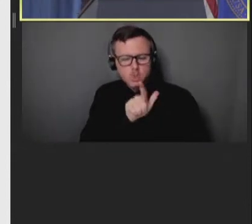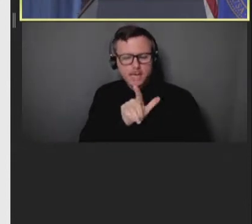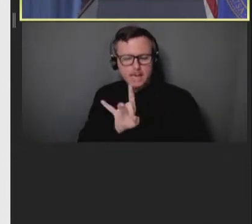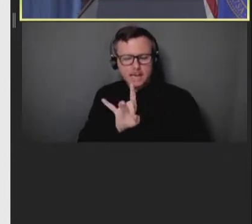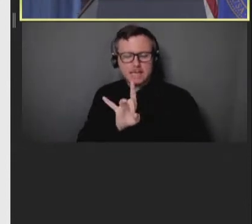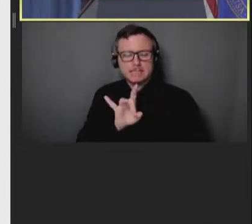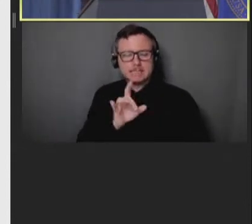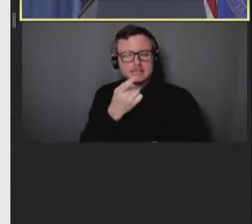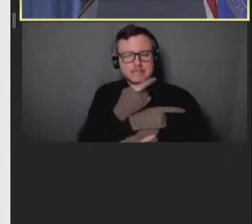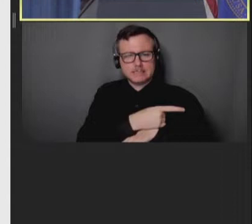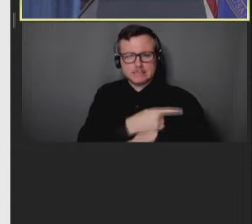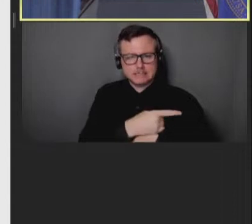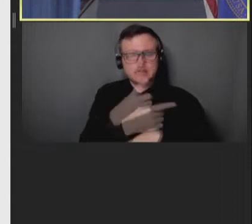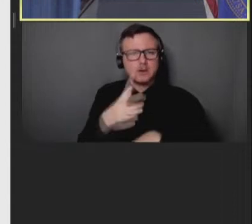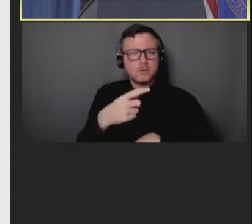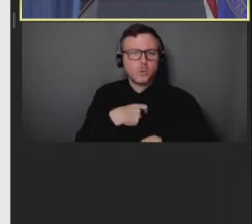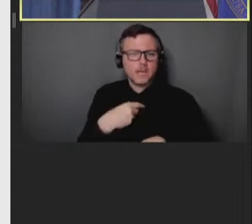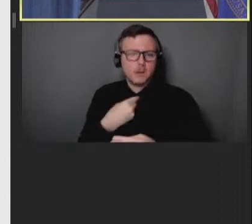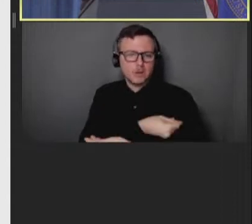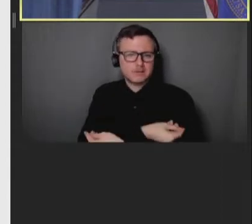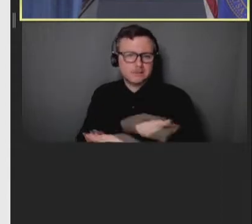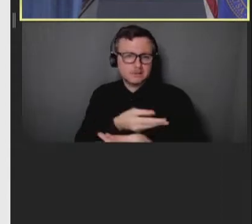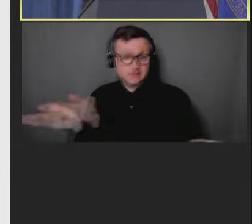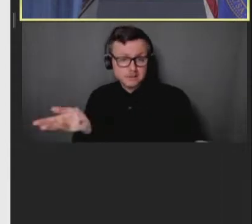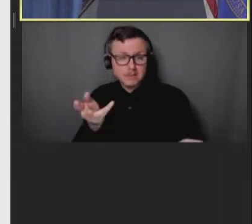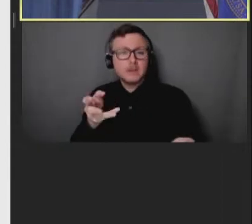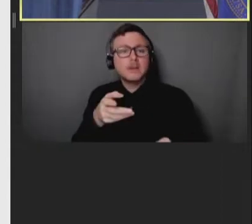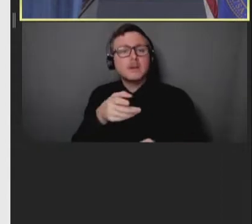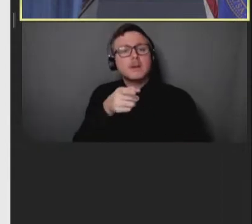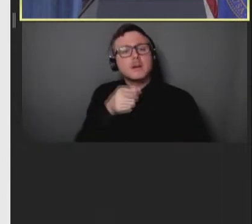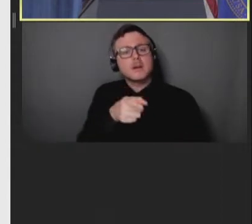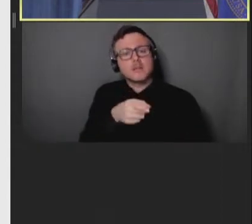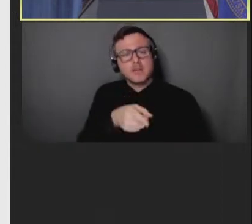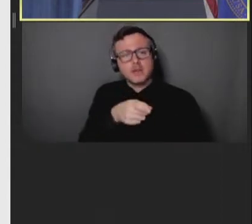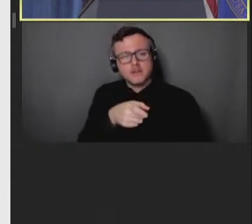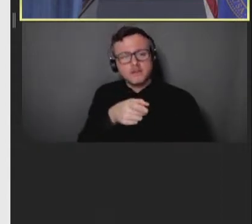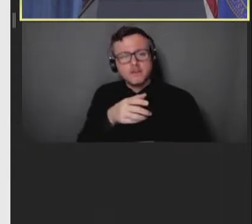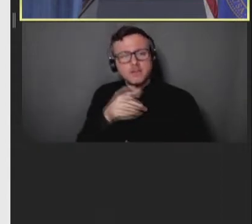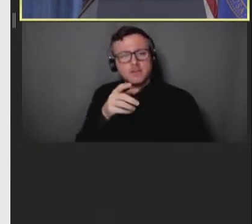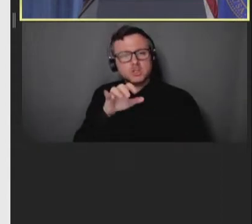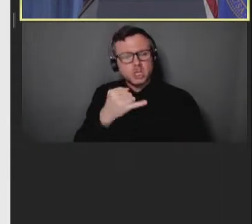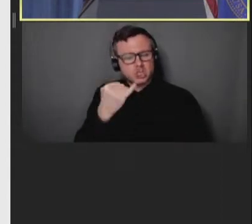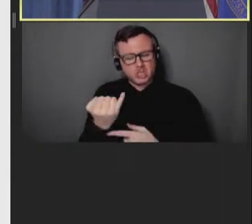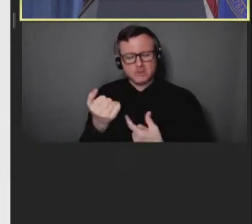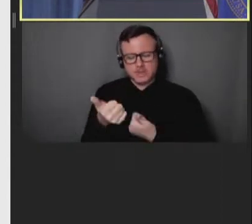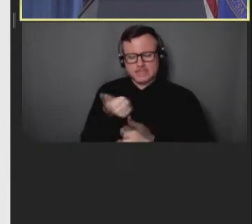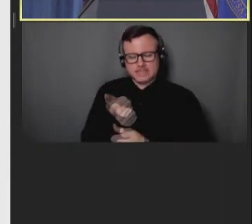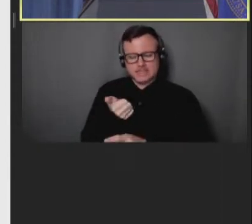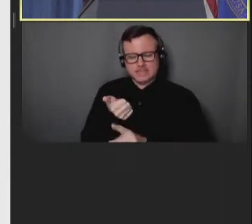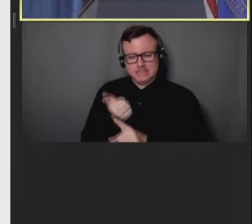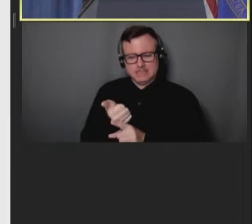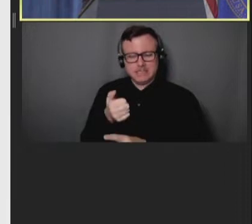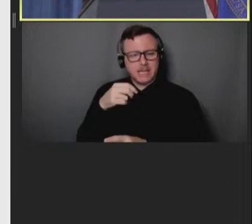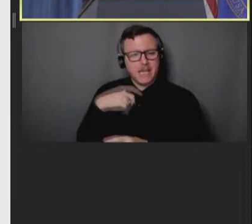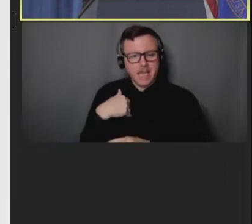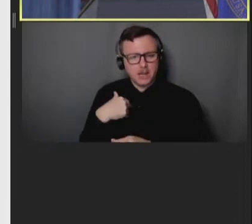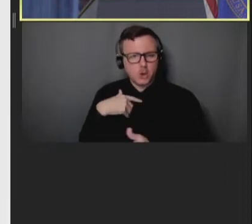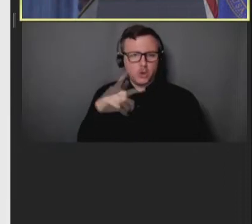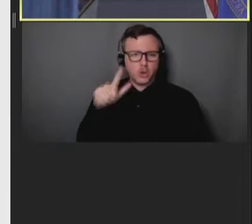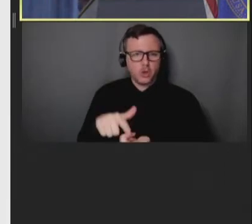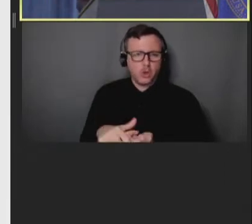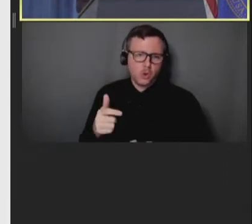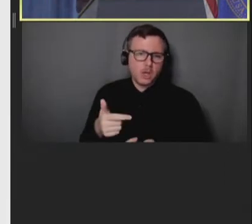as an adjunct meeting. They had already voted in the prior presentations. However,